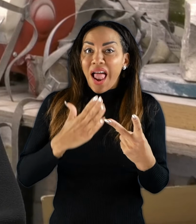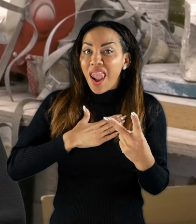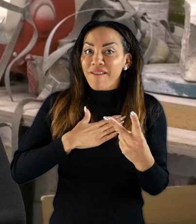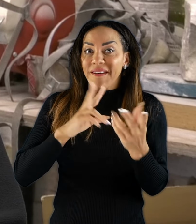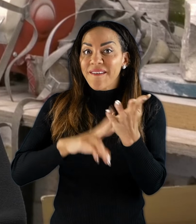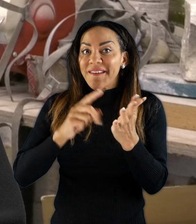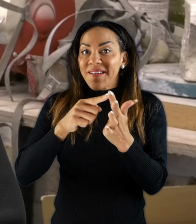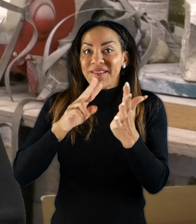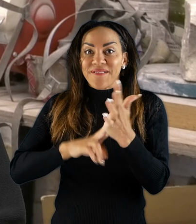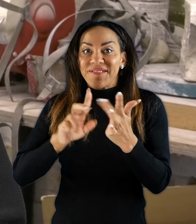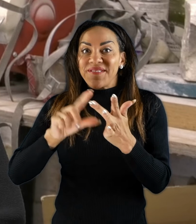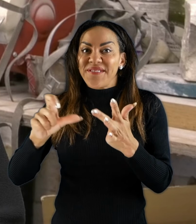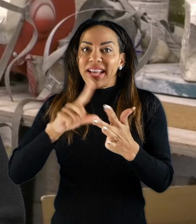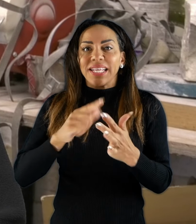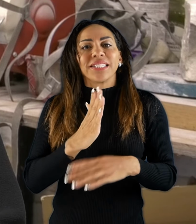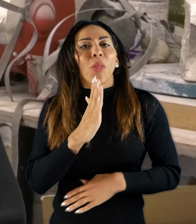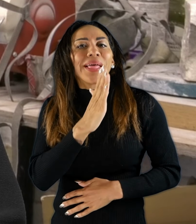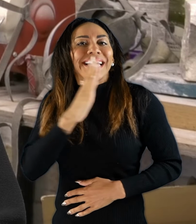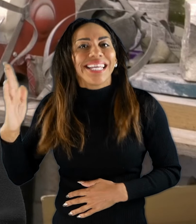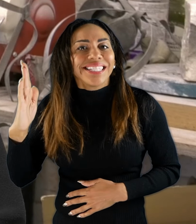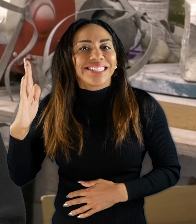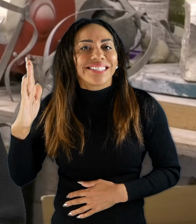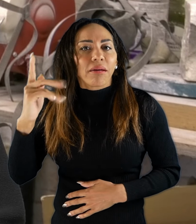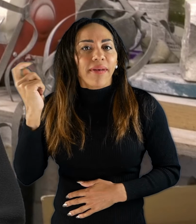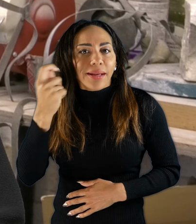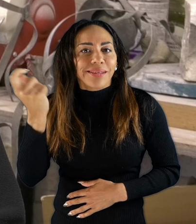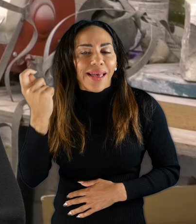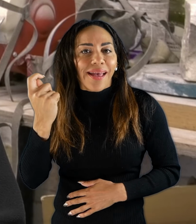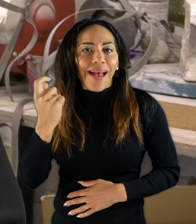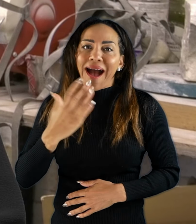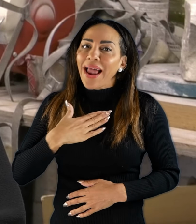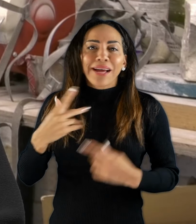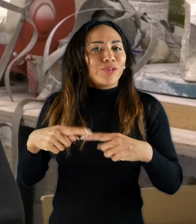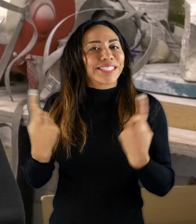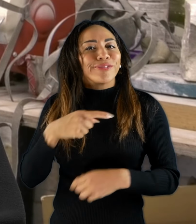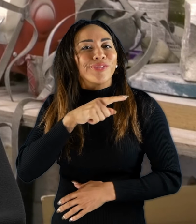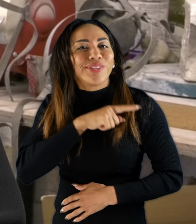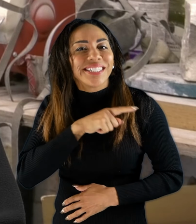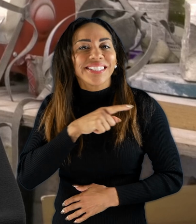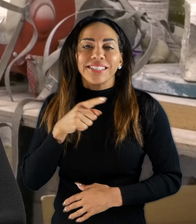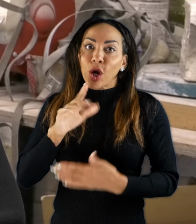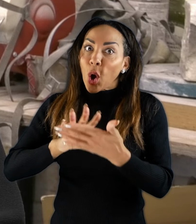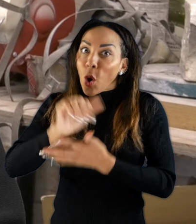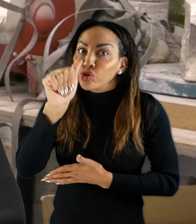side of Italy. And again, I like it for different reasons. I just think culturally it's a really